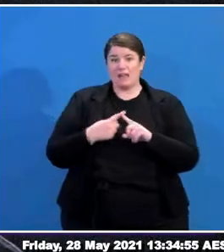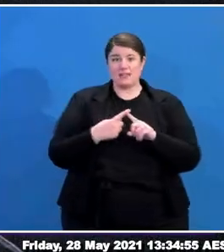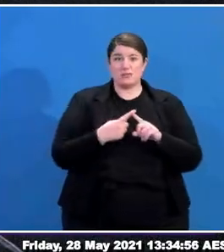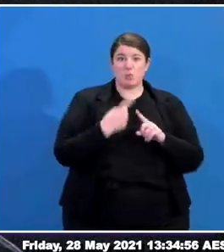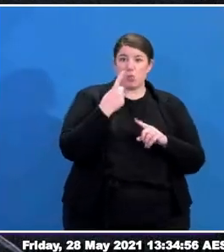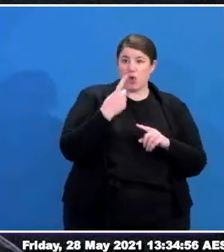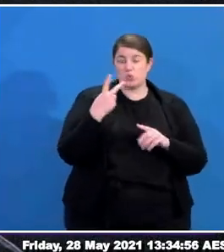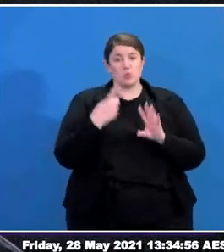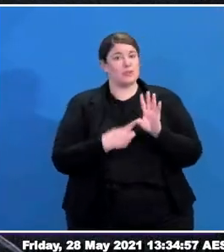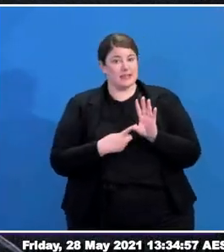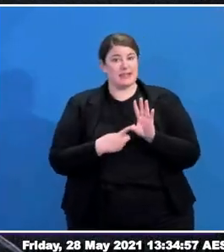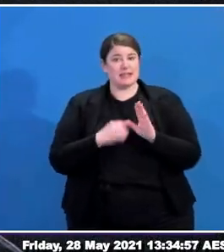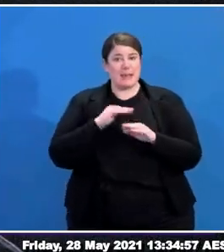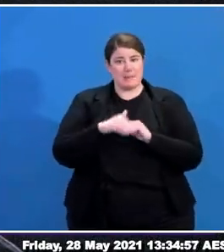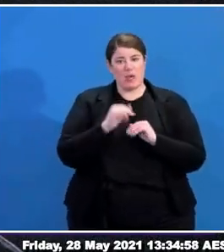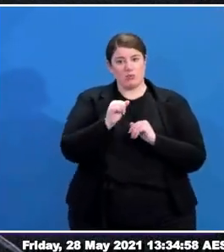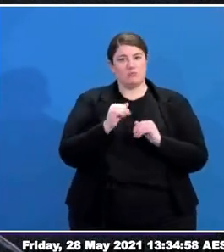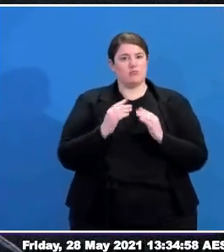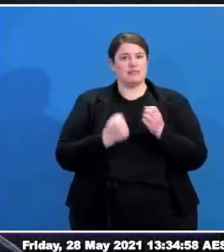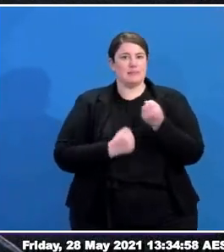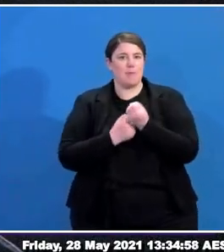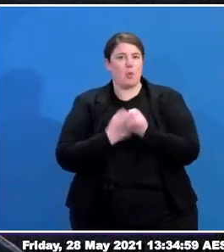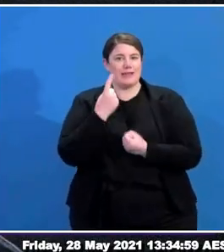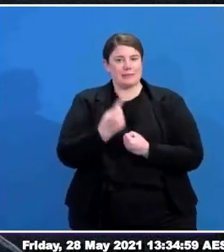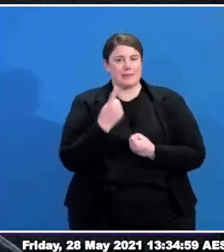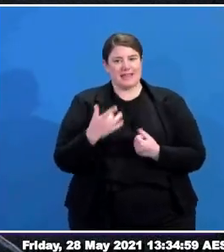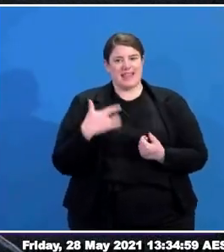around Supported Independent Living, on the feedback that participants